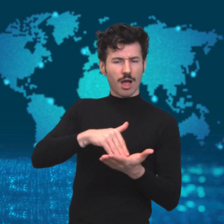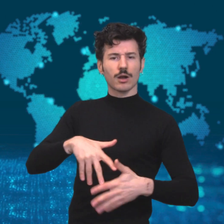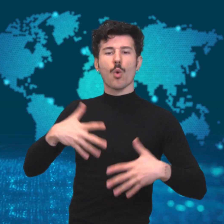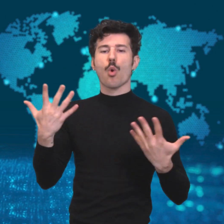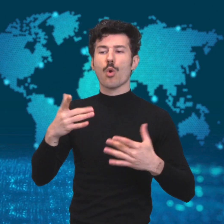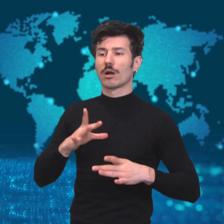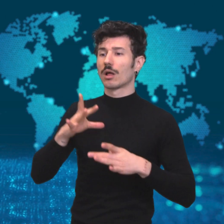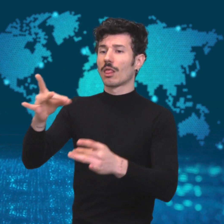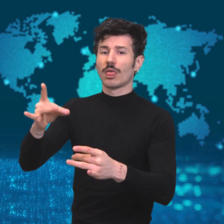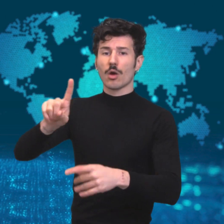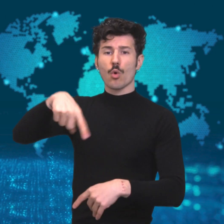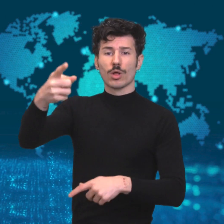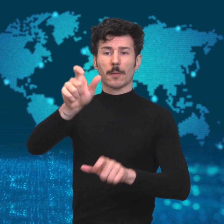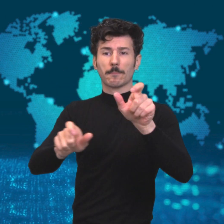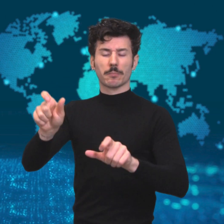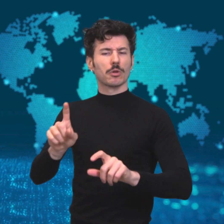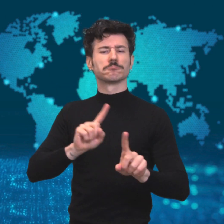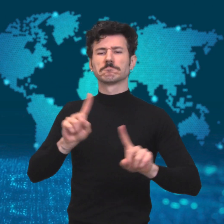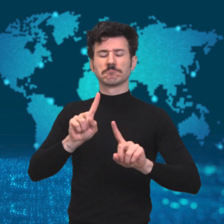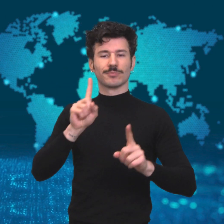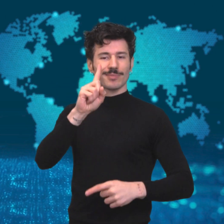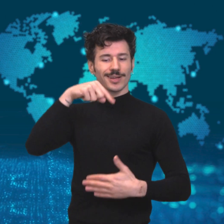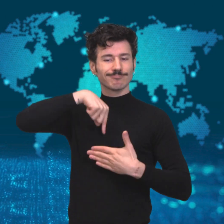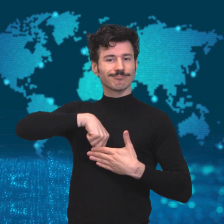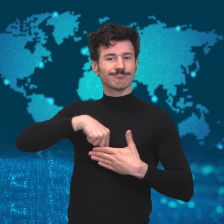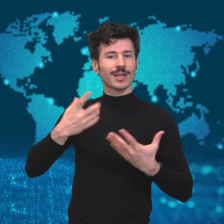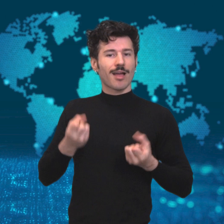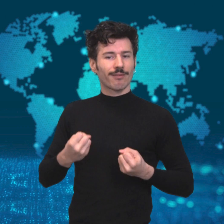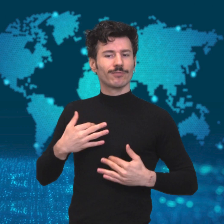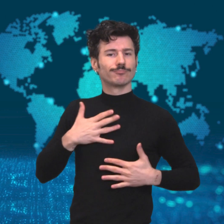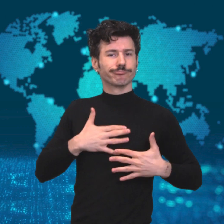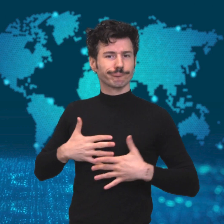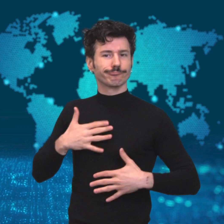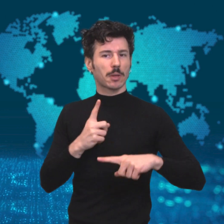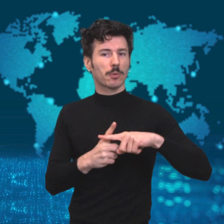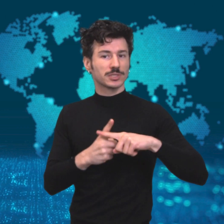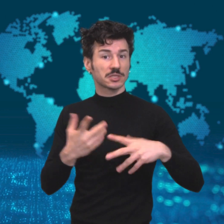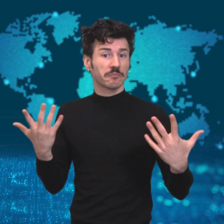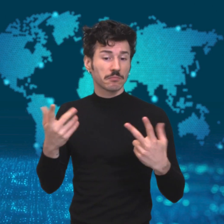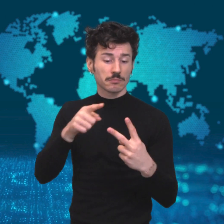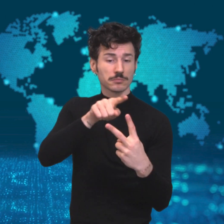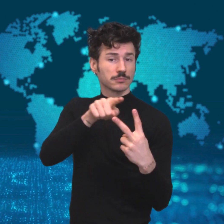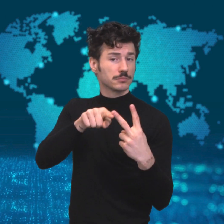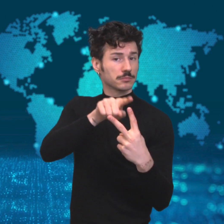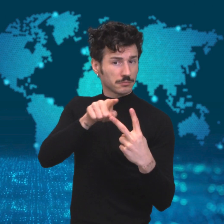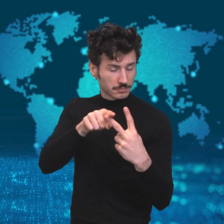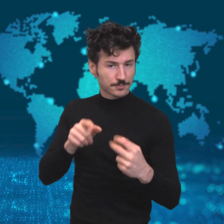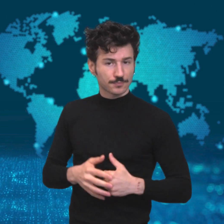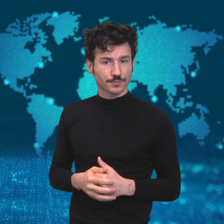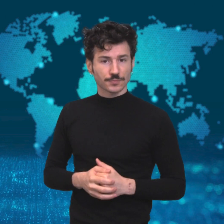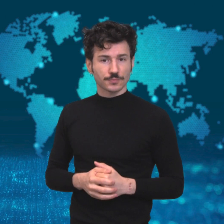patients’ system but not be infectious or of danger to the host or others.